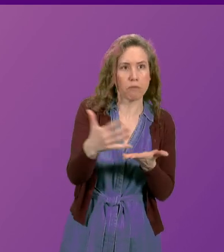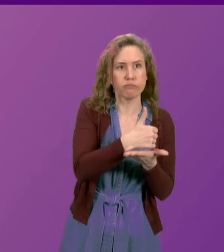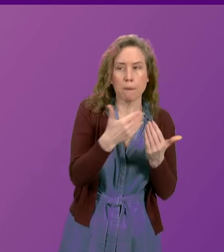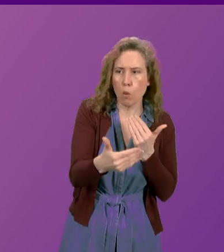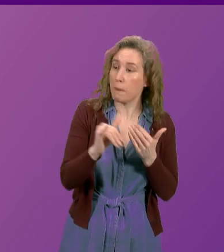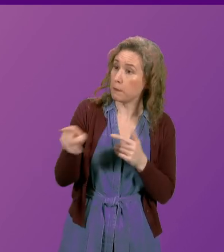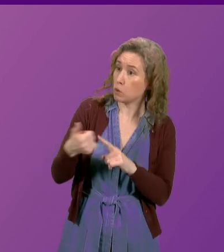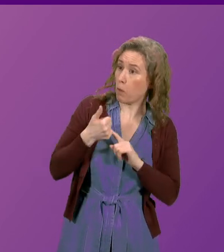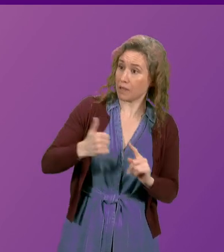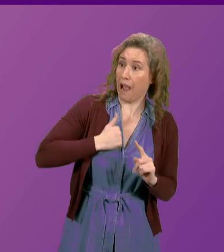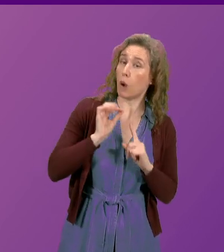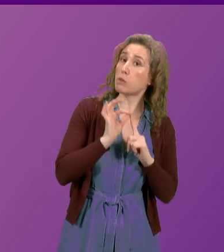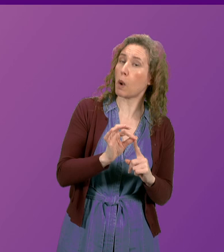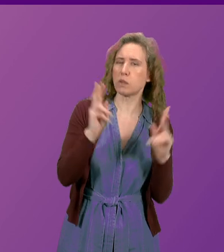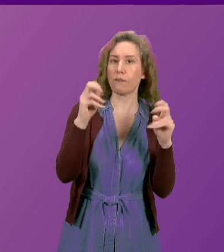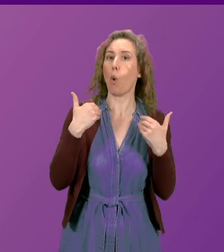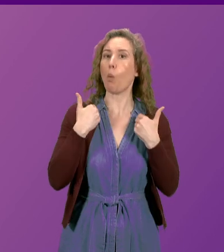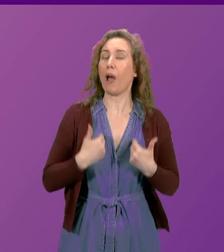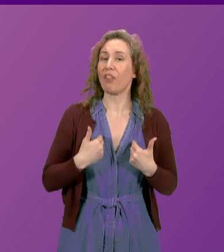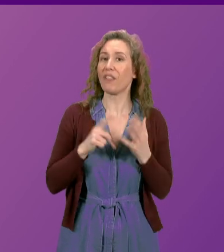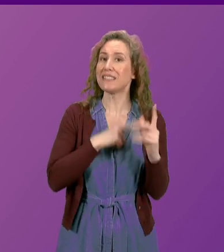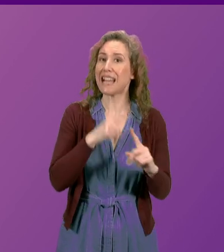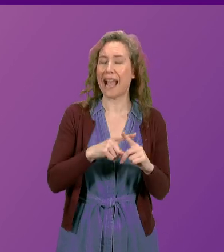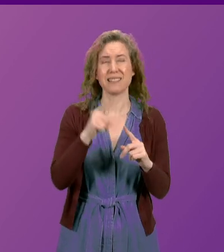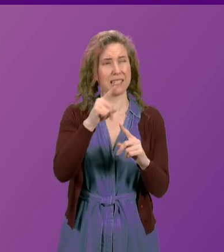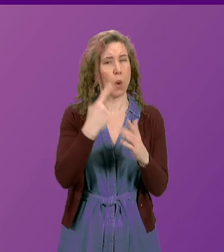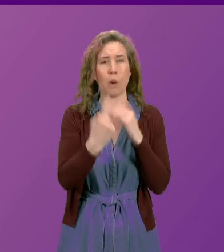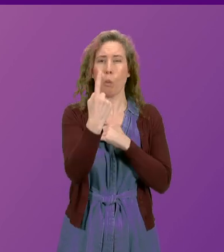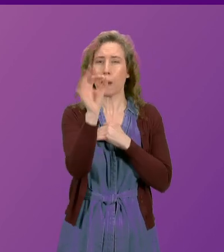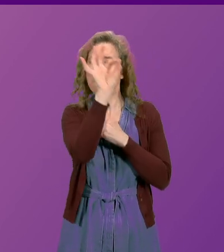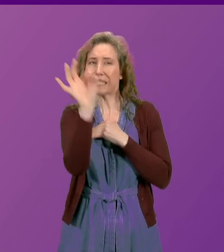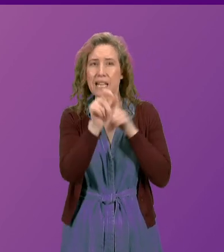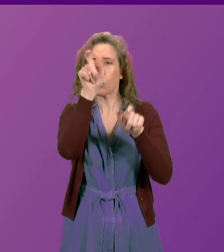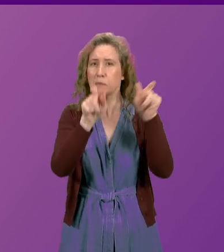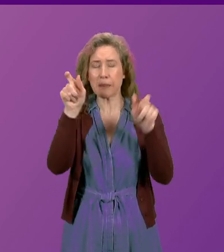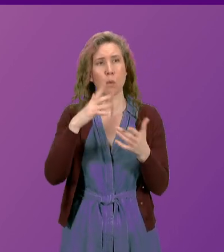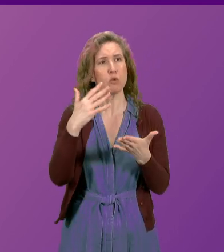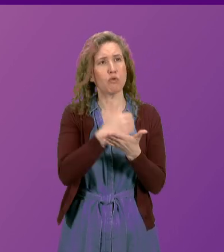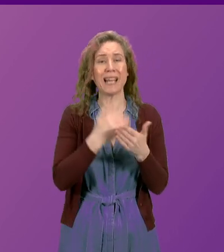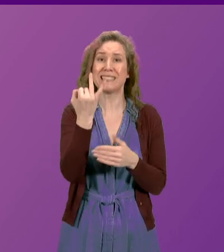our proposals for a wealth tax on the richest 1 per cent, which would raise at least £70 billion.